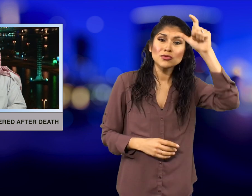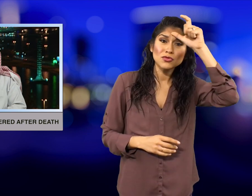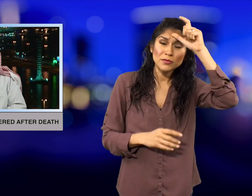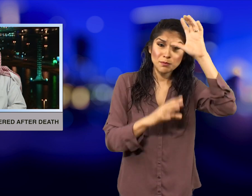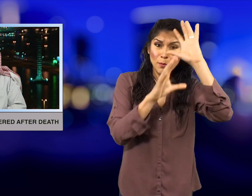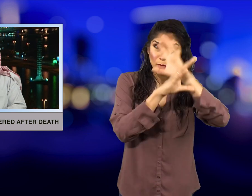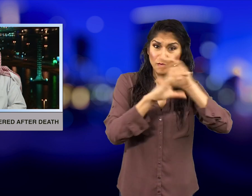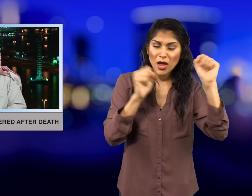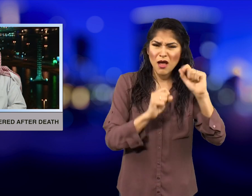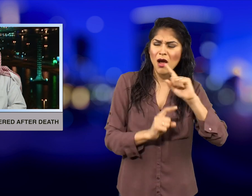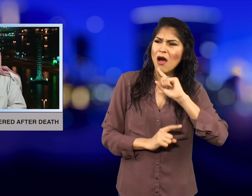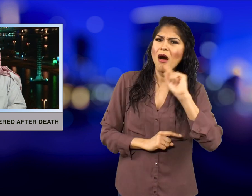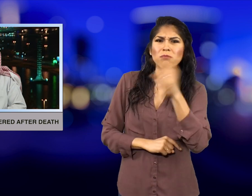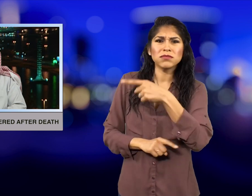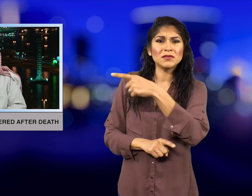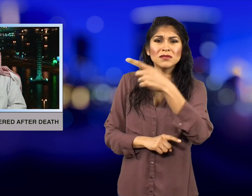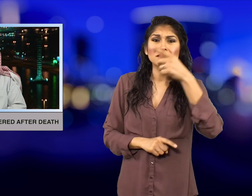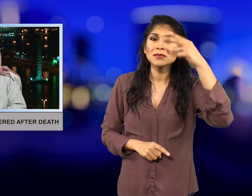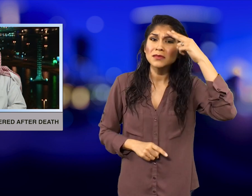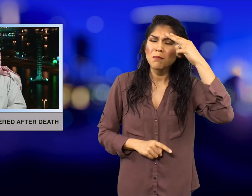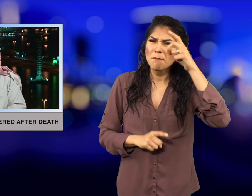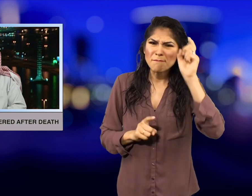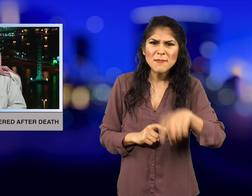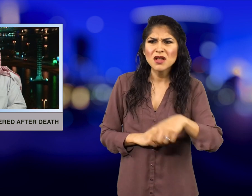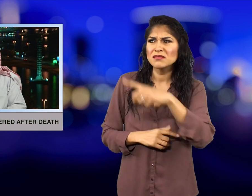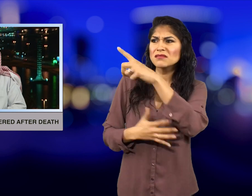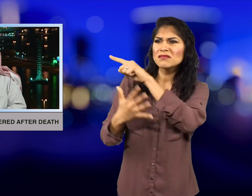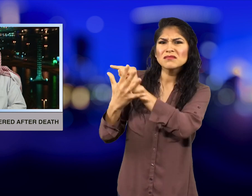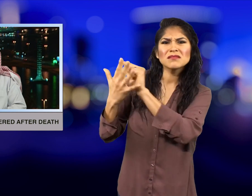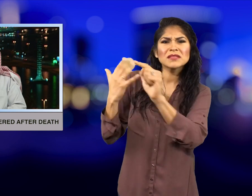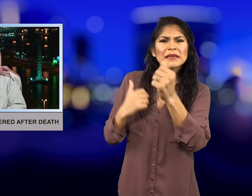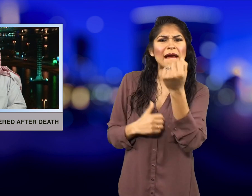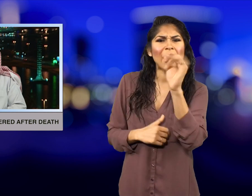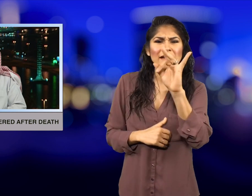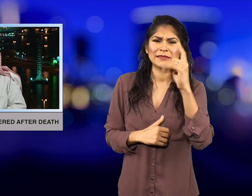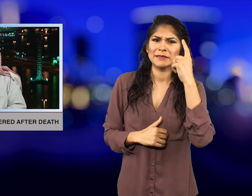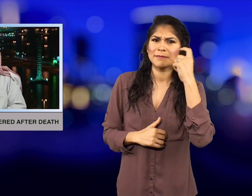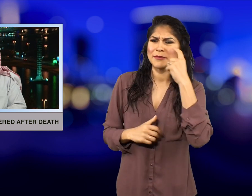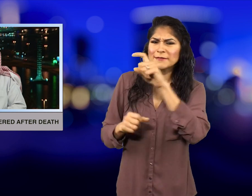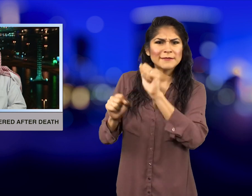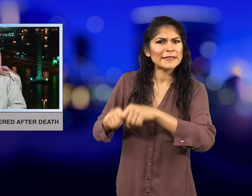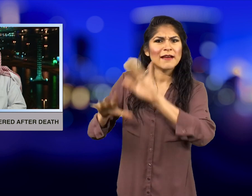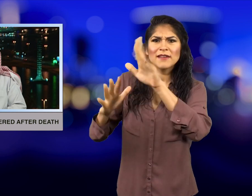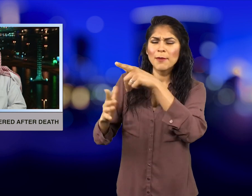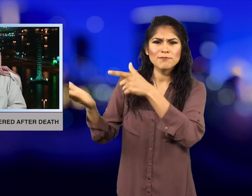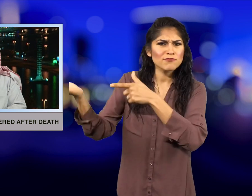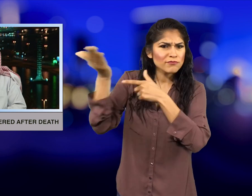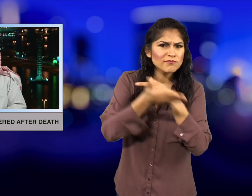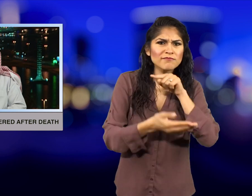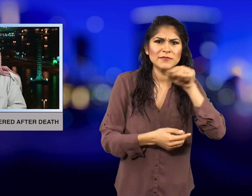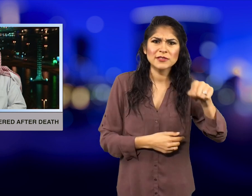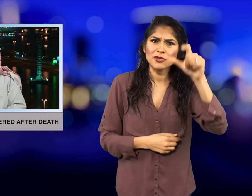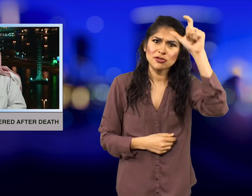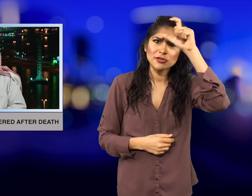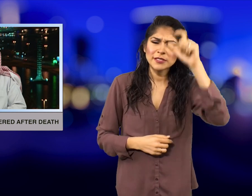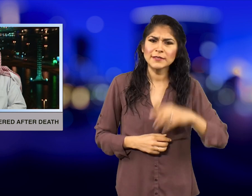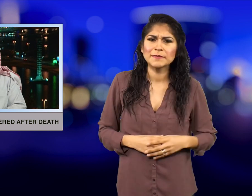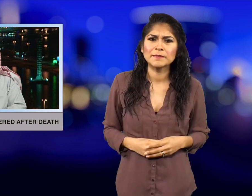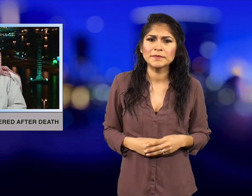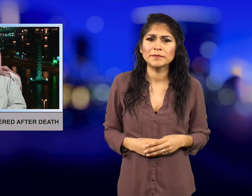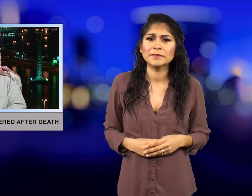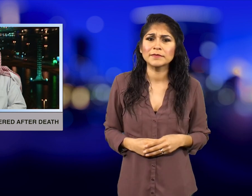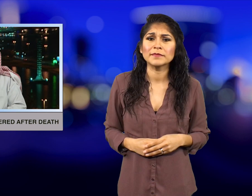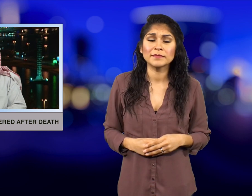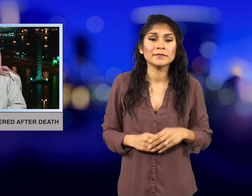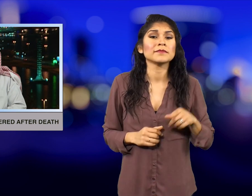The Turkish president is demanding that Saudi Arabia extradite 18 suspects in the case to Turkey.